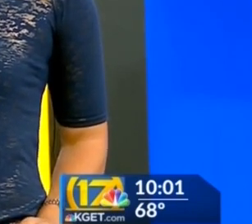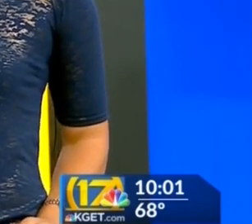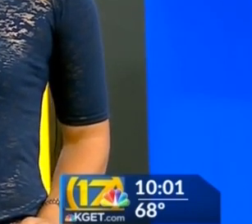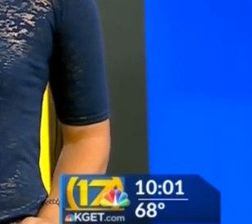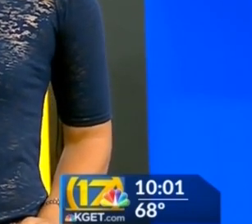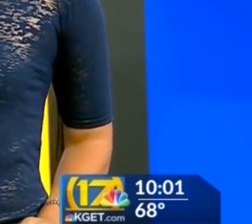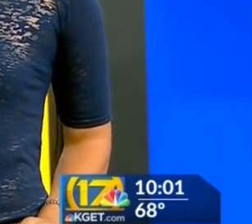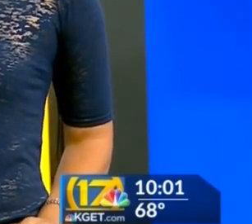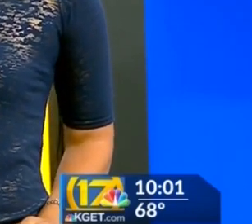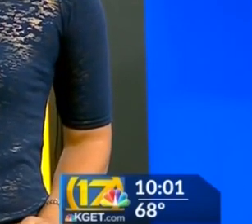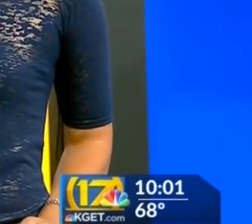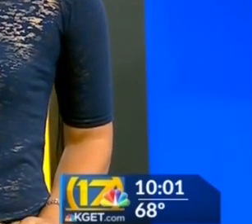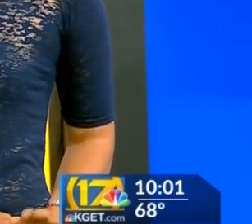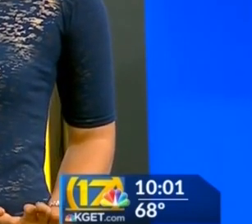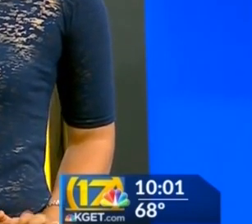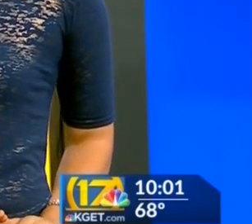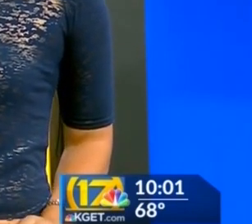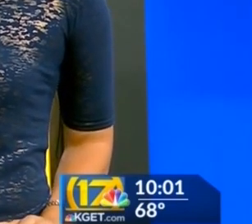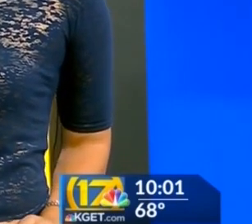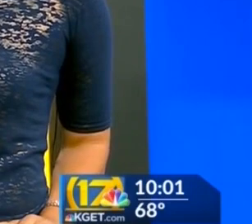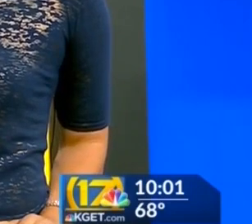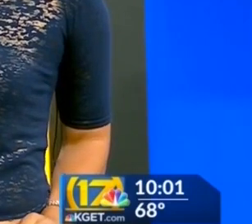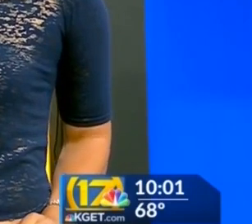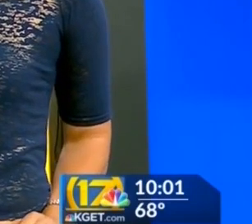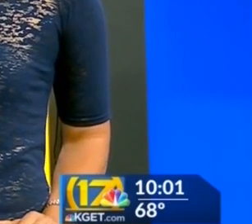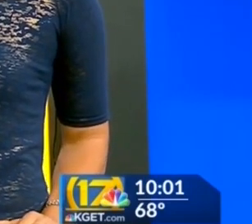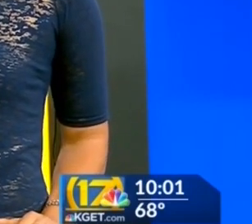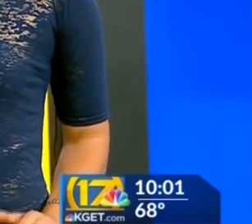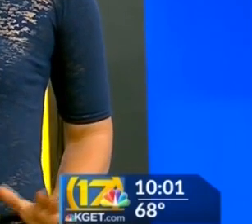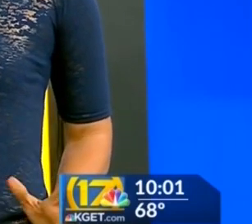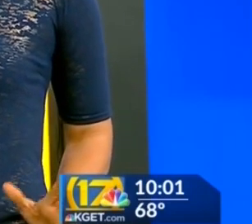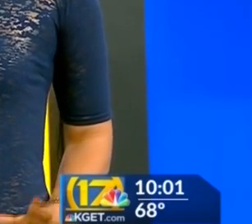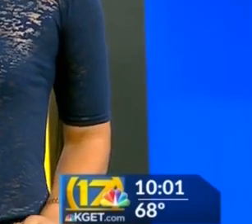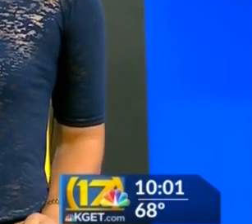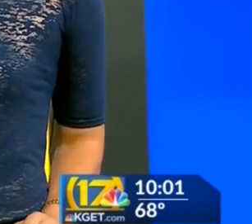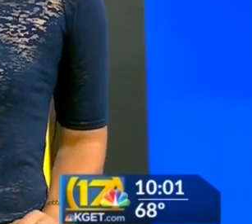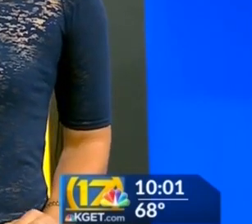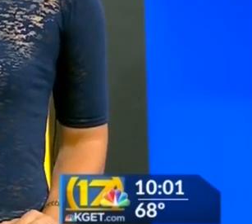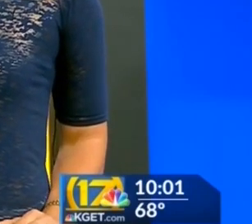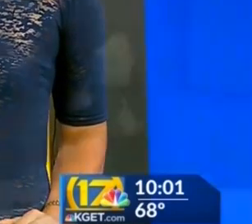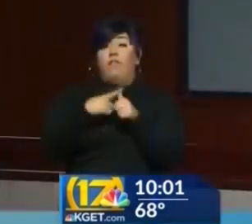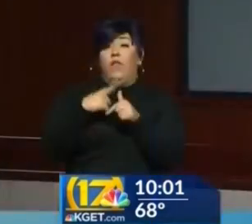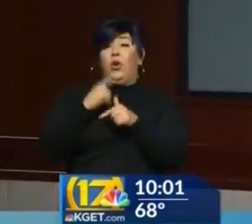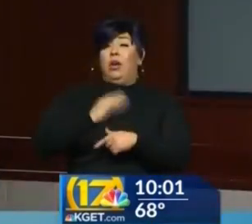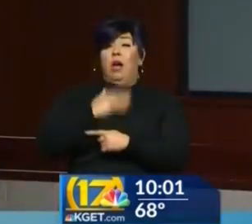NEWSBREAK. GOOD MORNING GOOD TO HAVE YOU WITH US. WE ARE BREAKING INTO REGULAR PROGRAMMING FOR THE WEEKLY